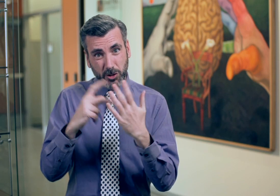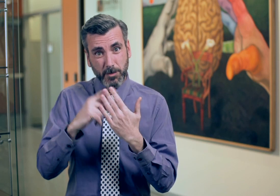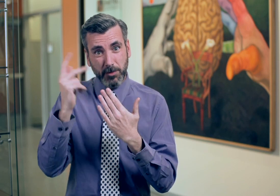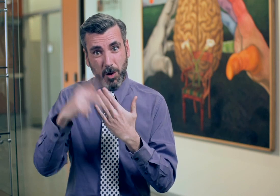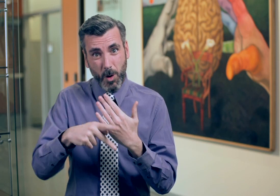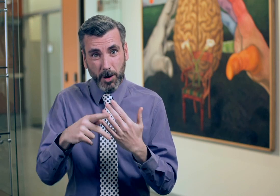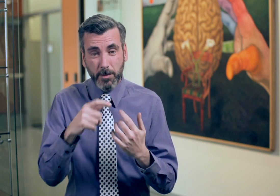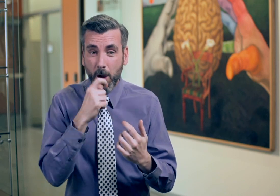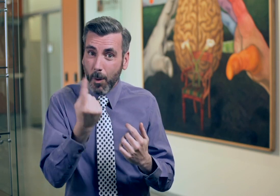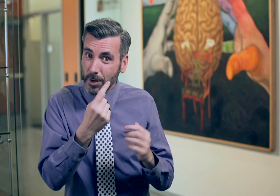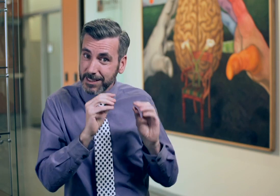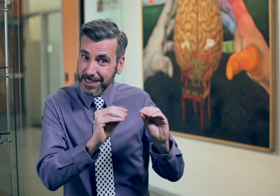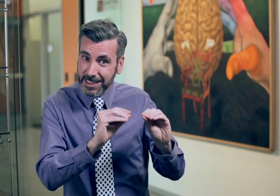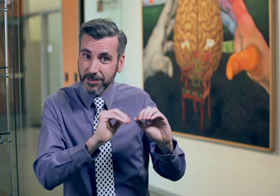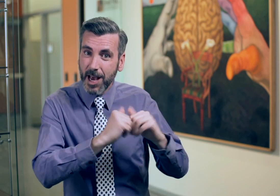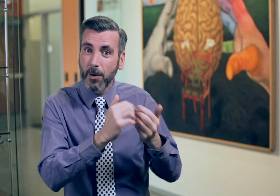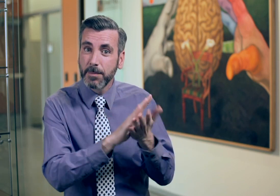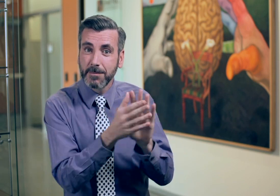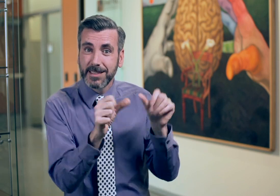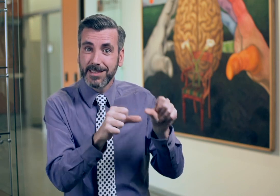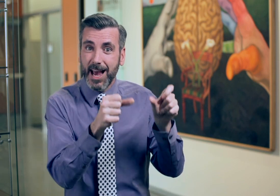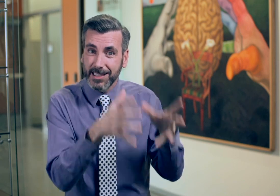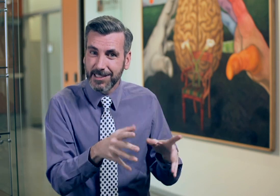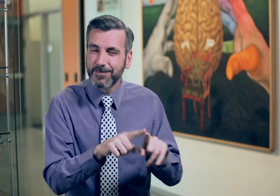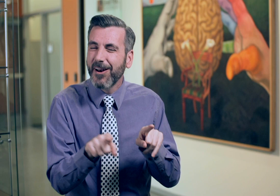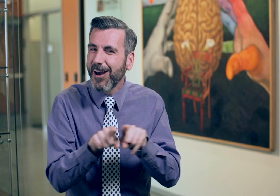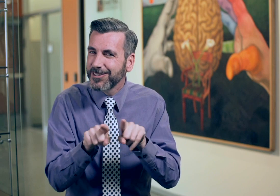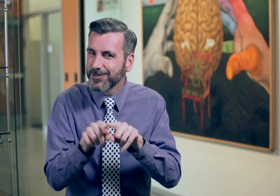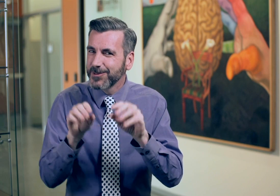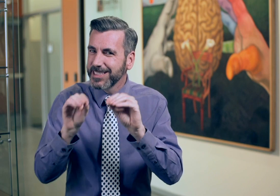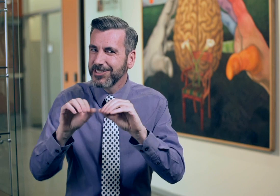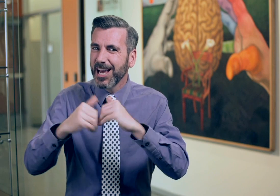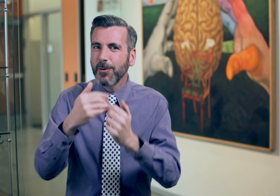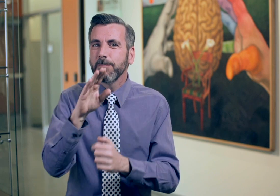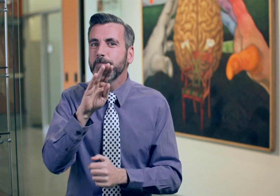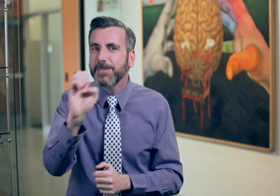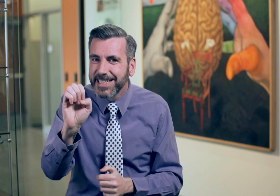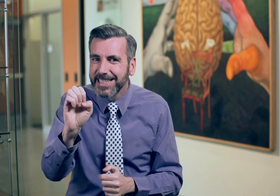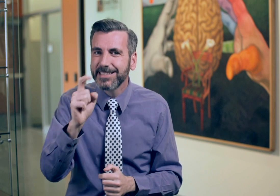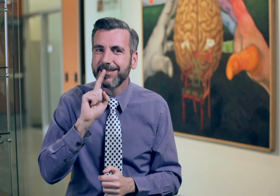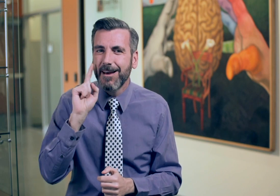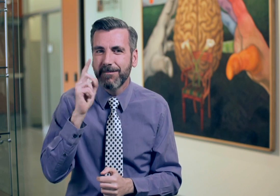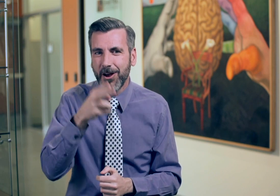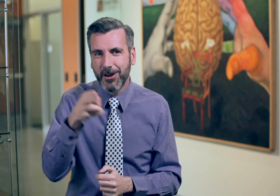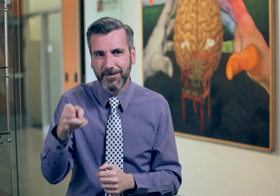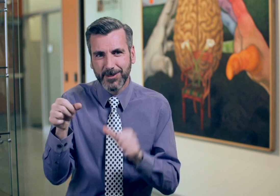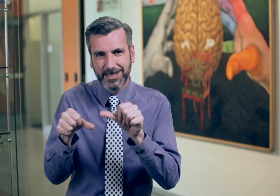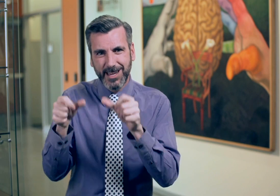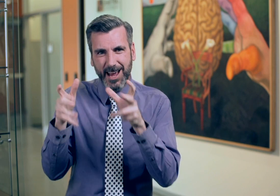This program not only teaches people how to become scientists, but also how to BE a Deaf or Hard of Hearing